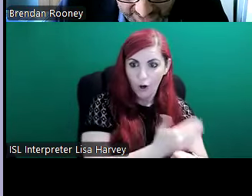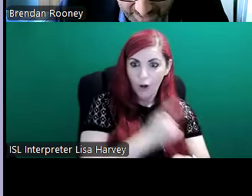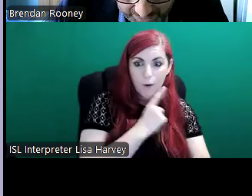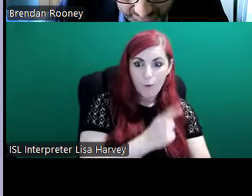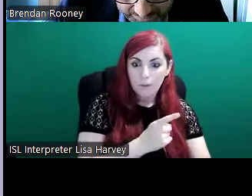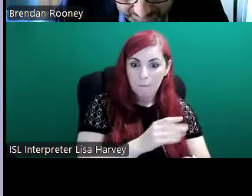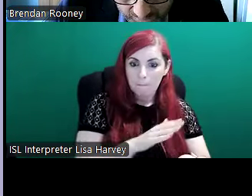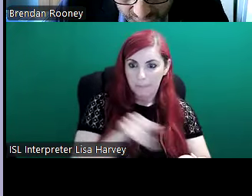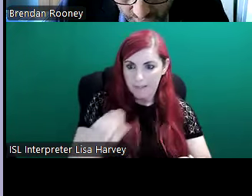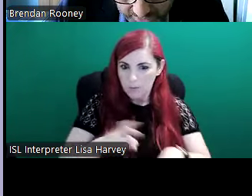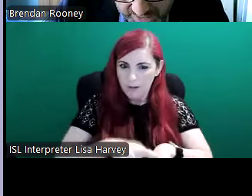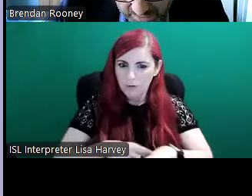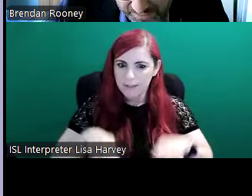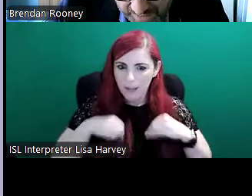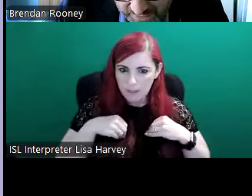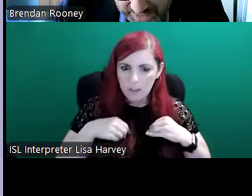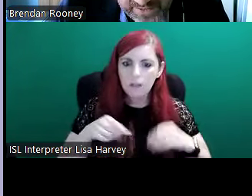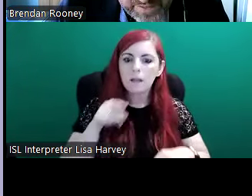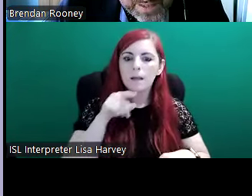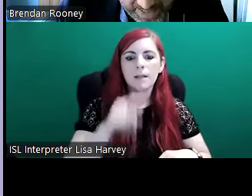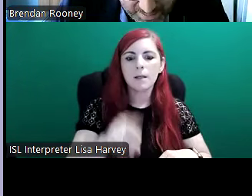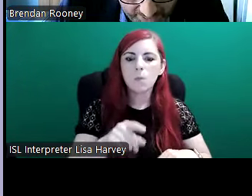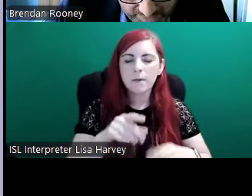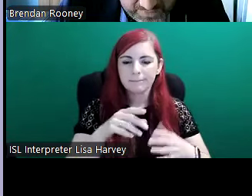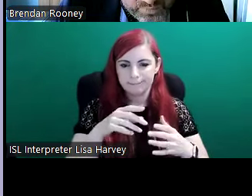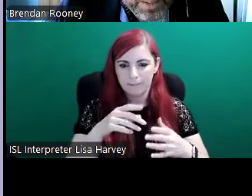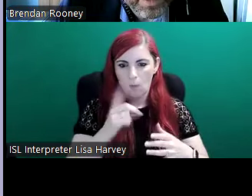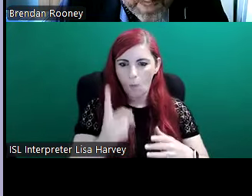economical. One critic referring to it later as the bare bones of the work that